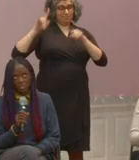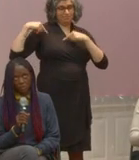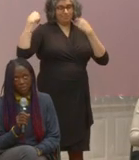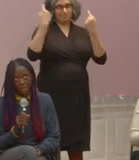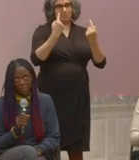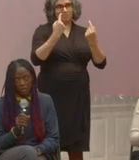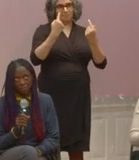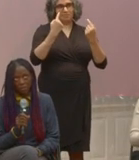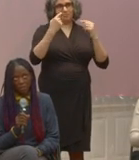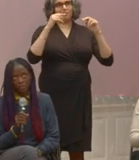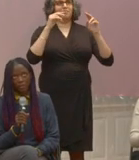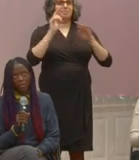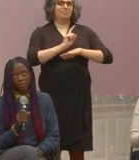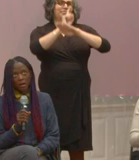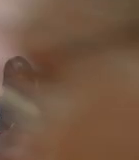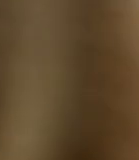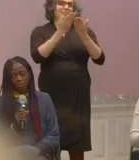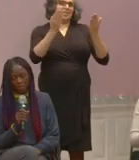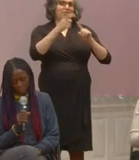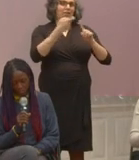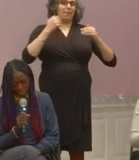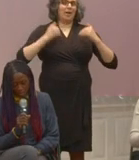especially that come from bodies that are not our dominant